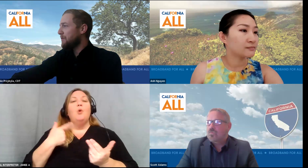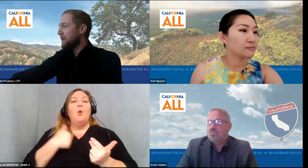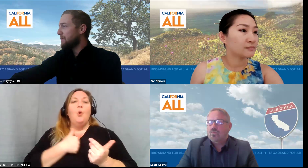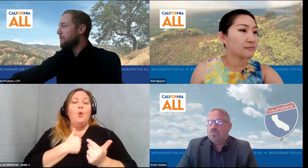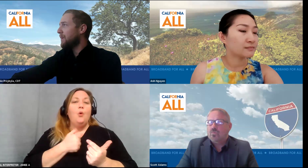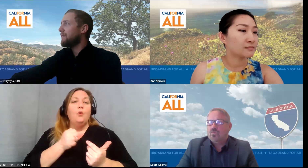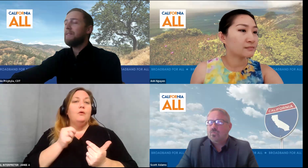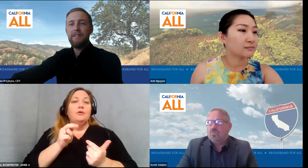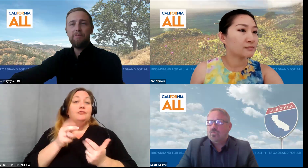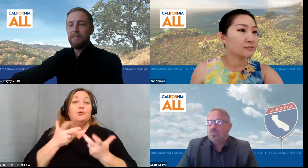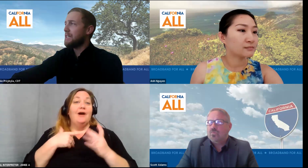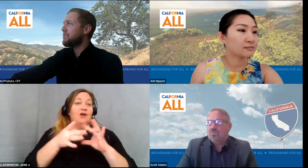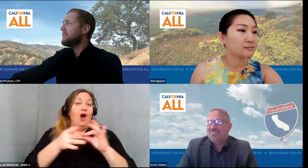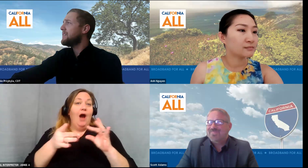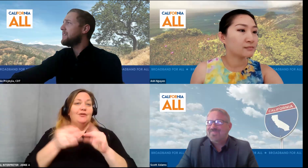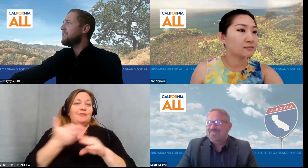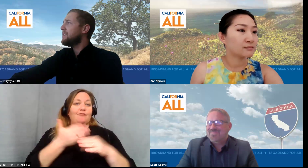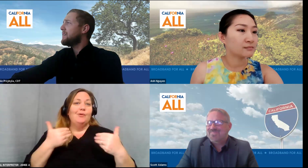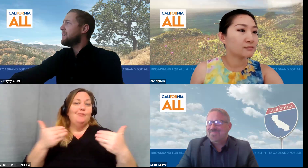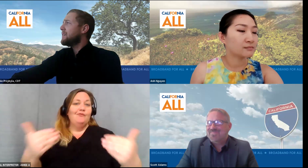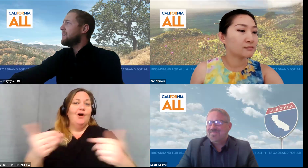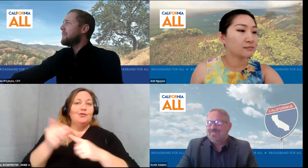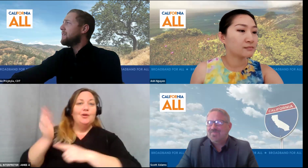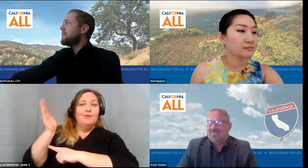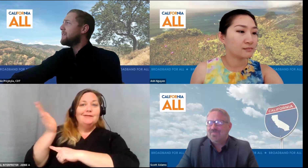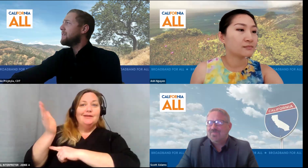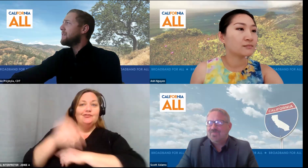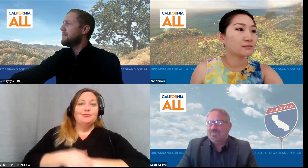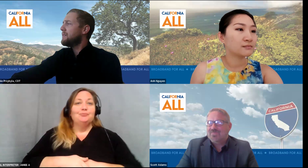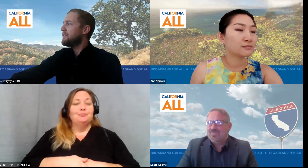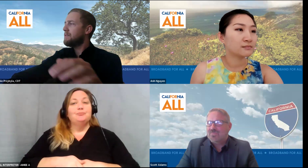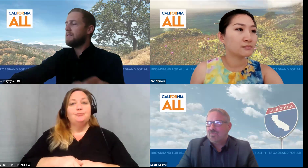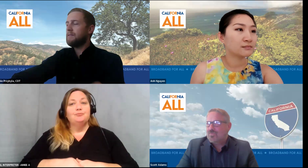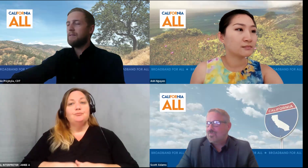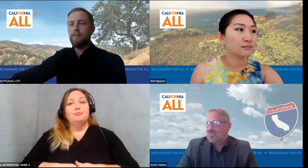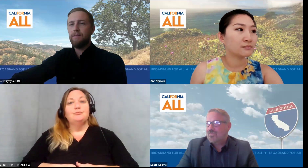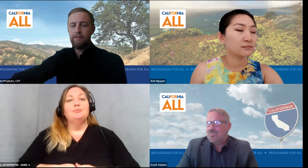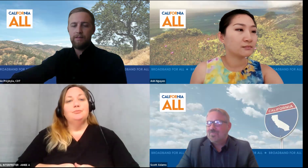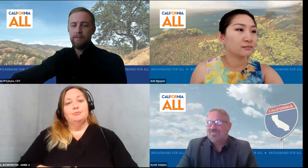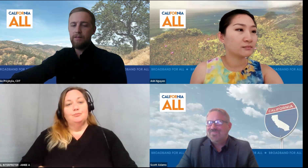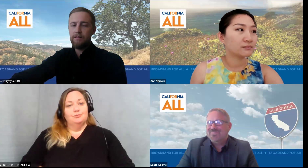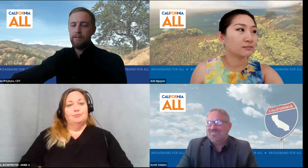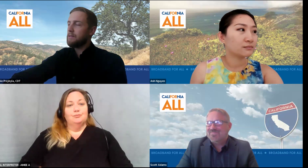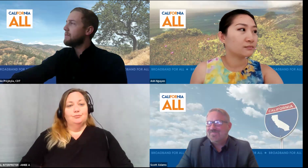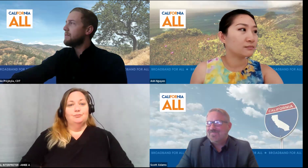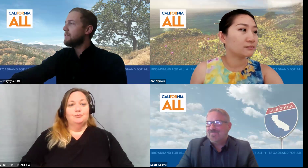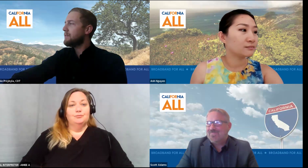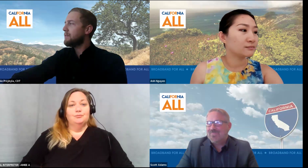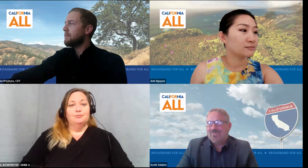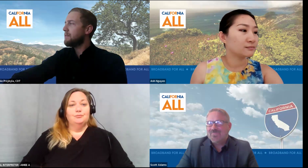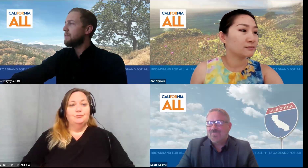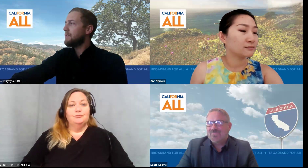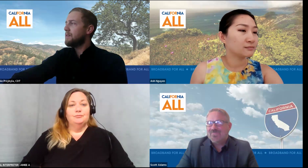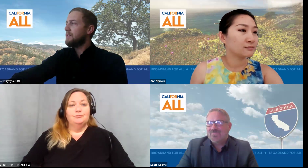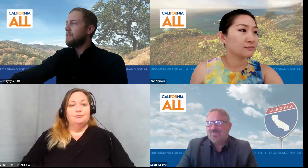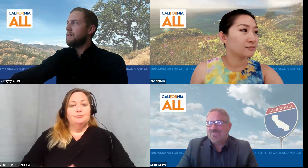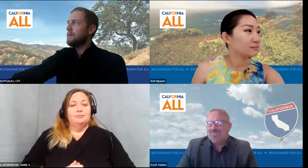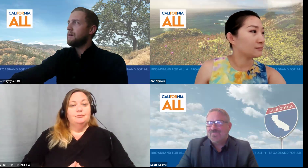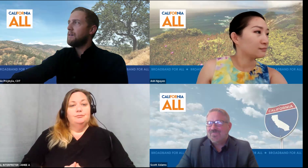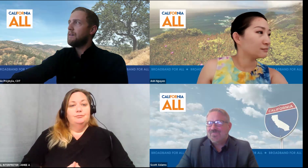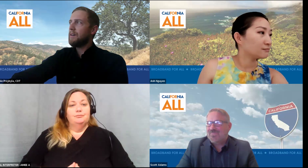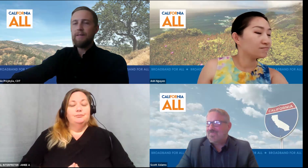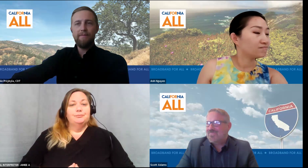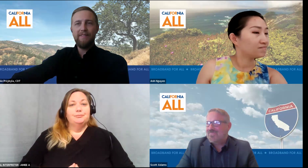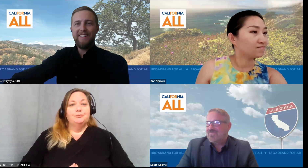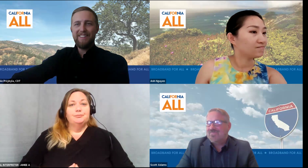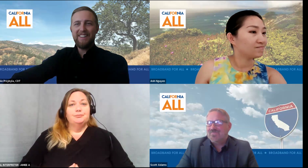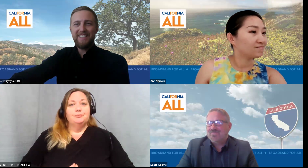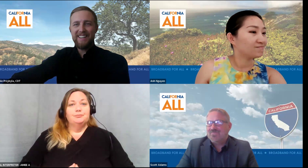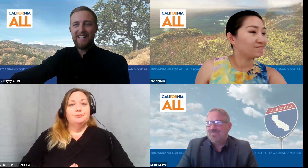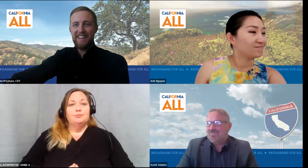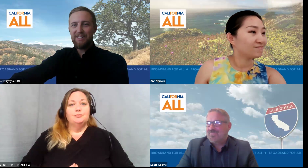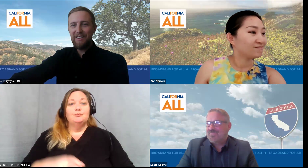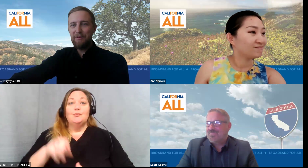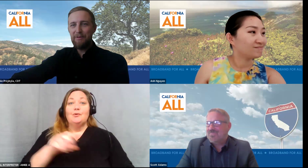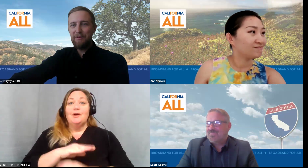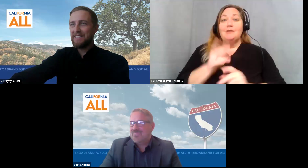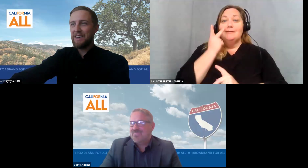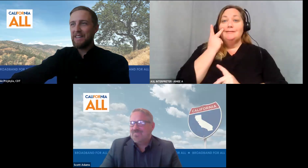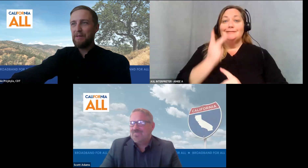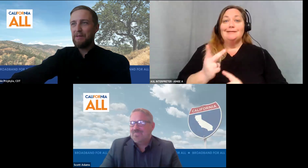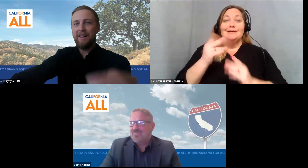share before you move on to the presentation. Okay, not seeing any kind of opening us up.